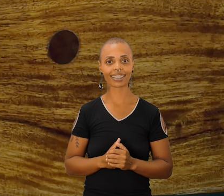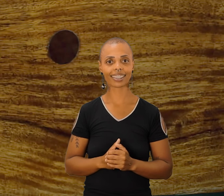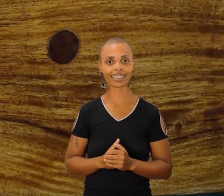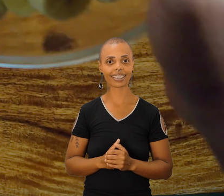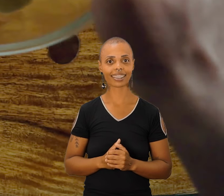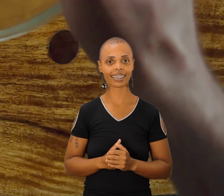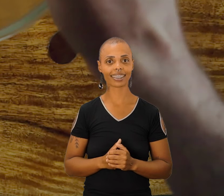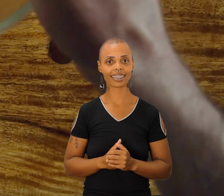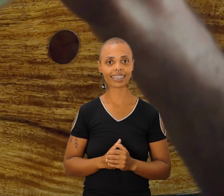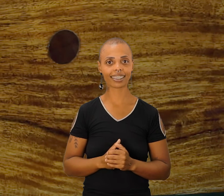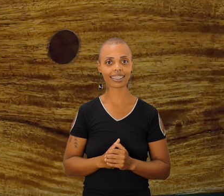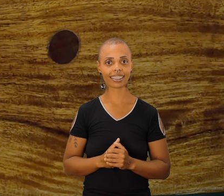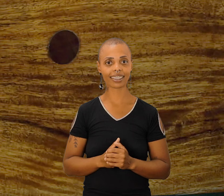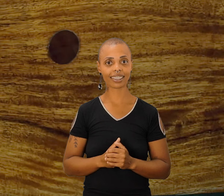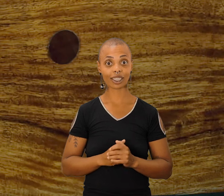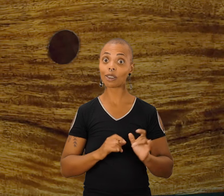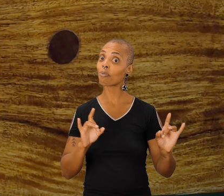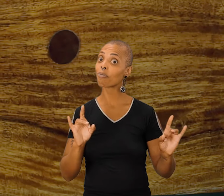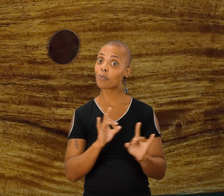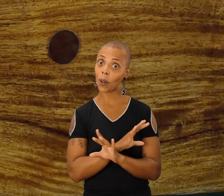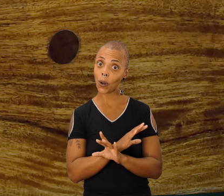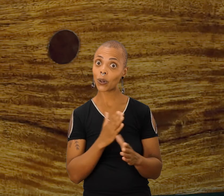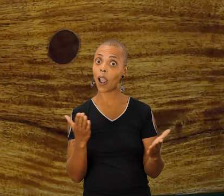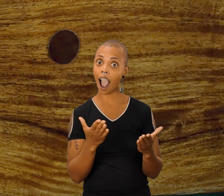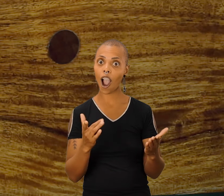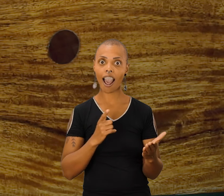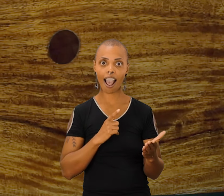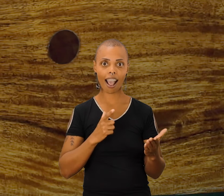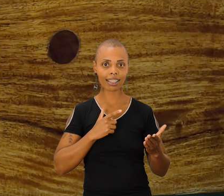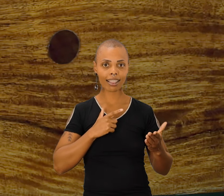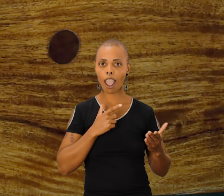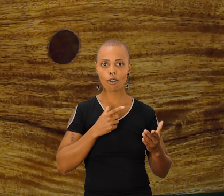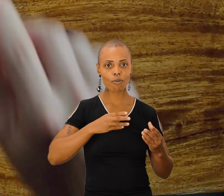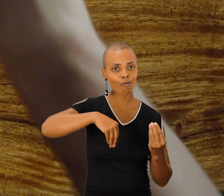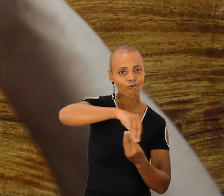Electronic